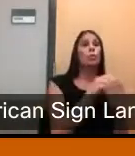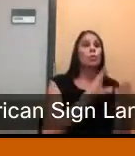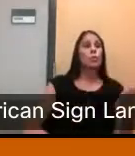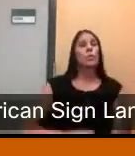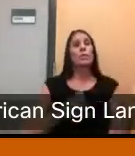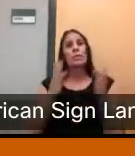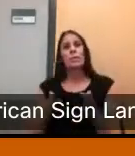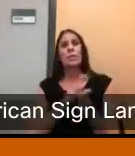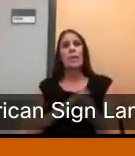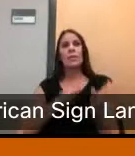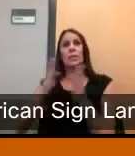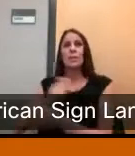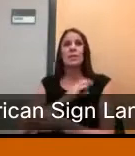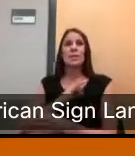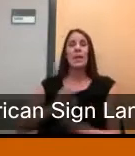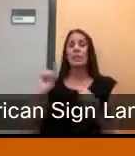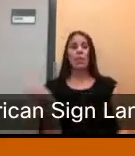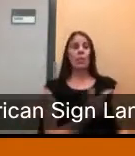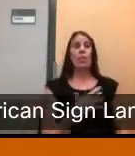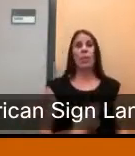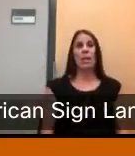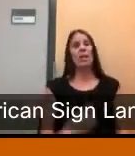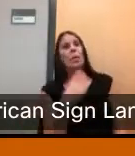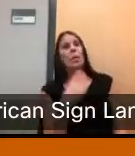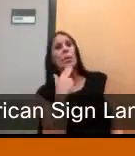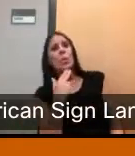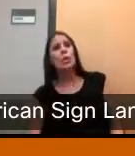They're like, oh, that cute little dogs harness mask wrong, you know, like, but like, everyone